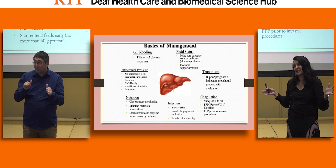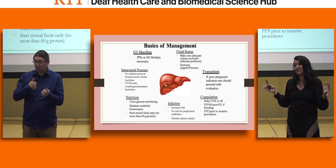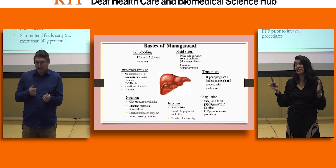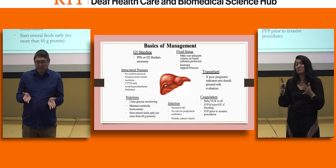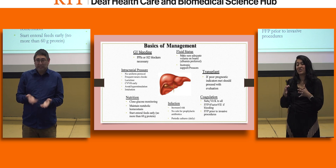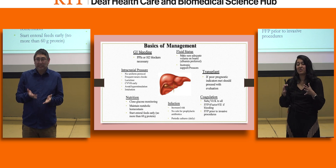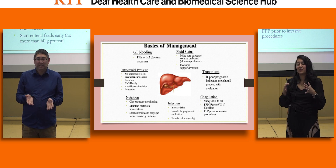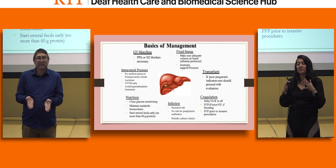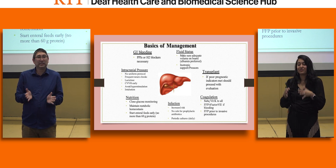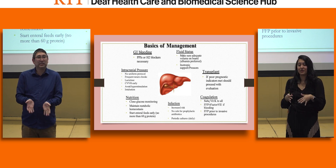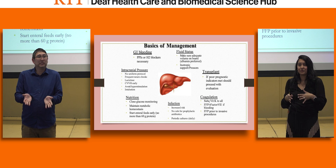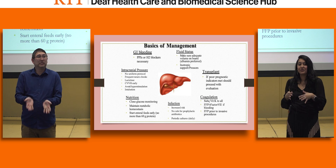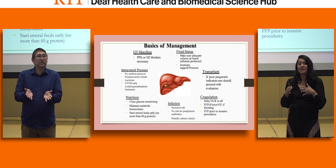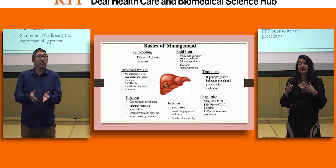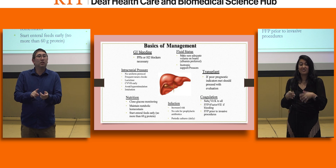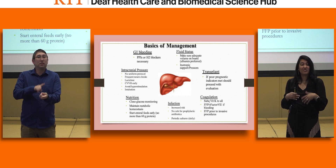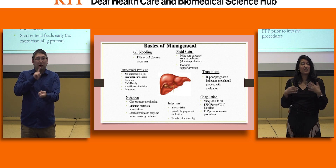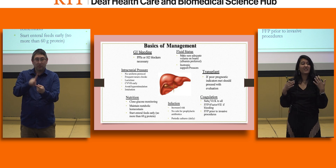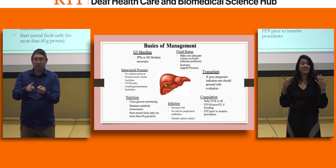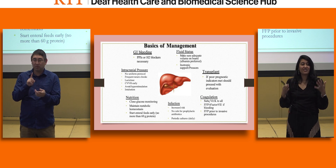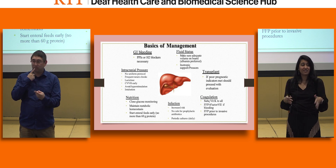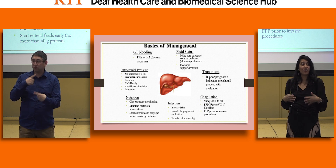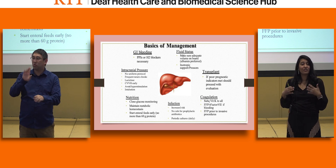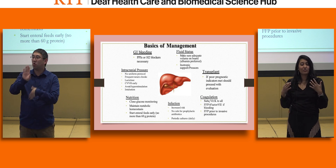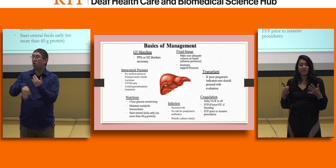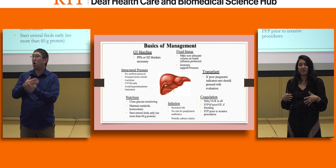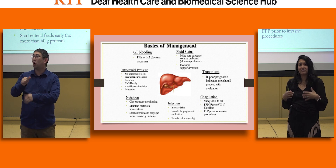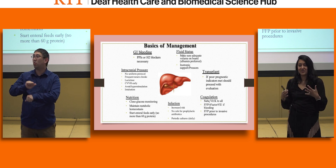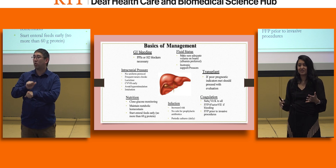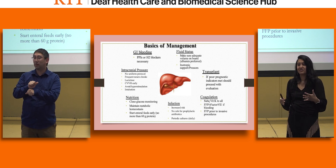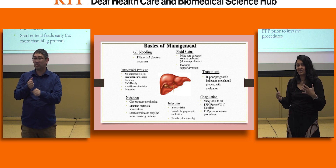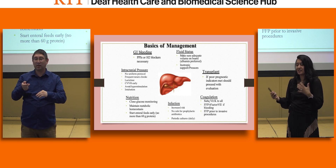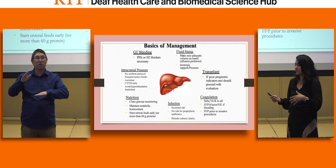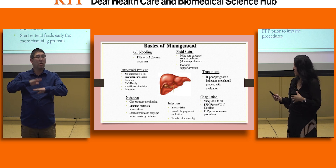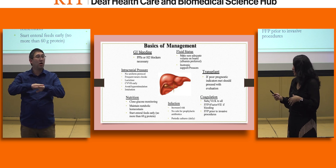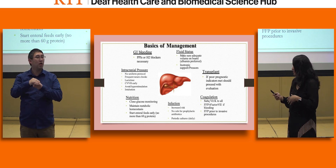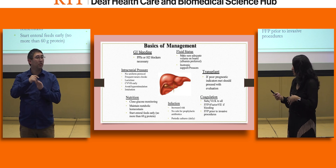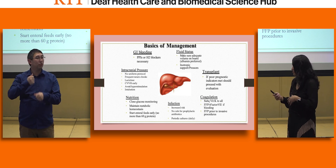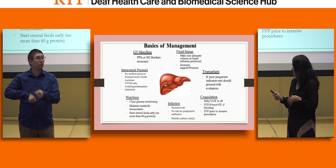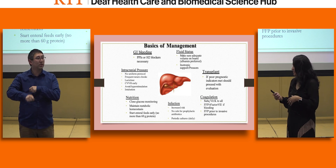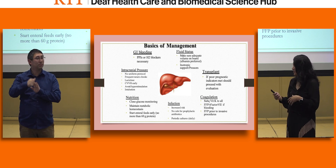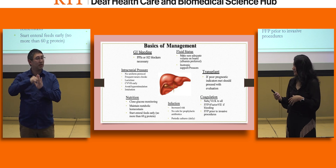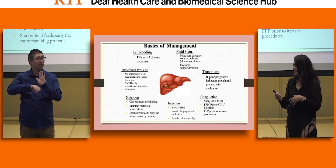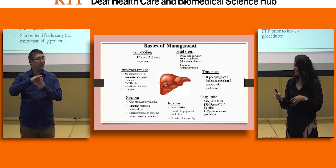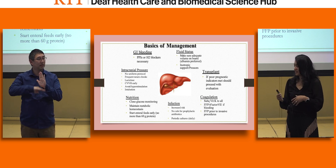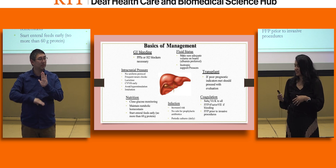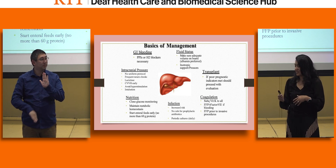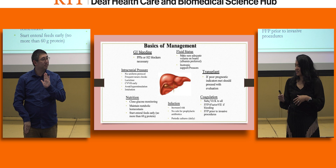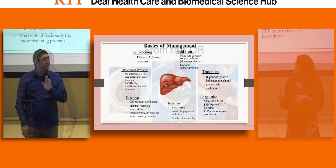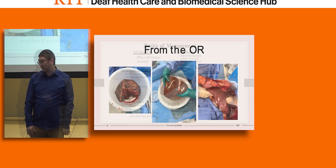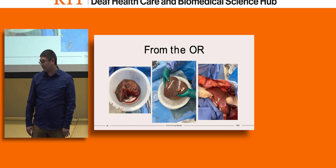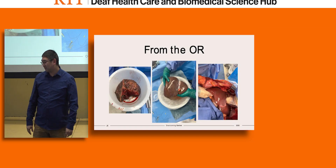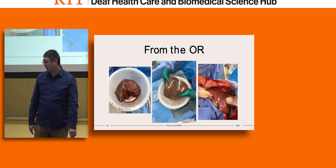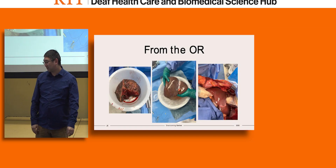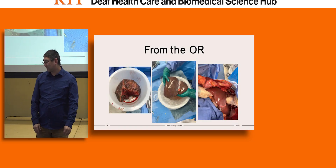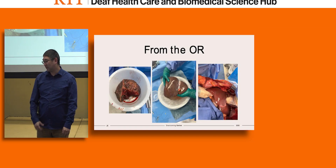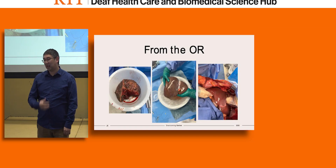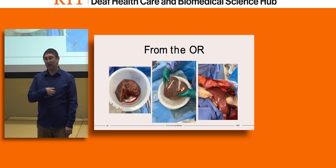and try to keep them afloat until we can get all the work I've done to get them on a transplant list.